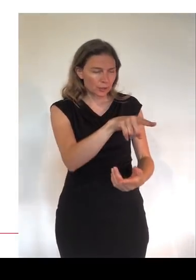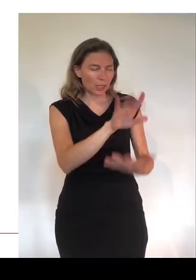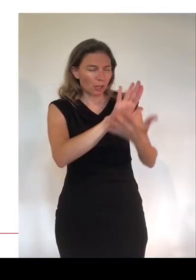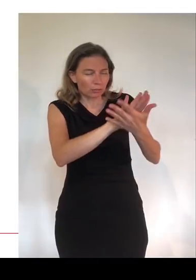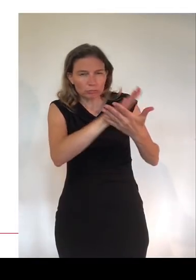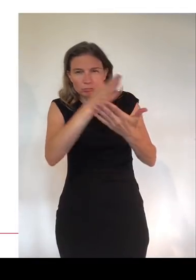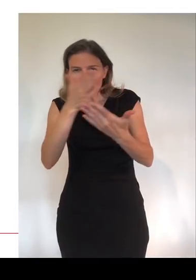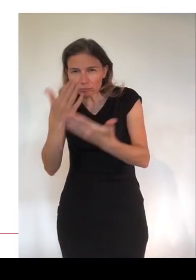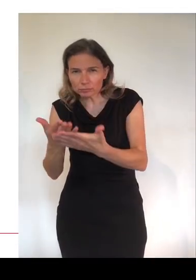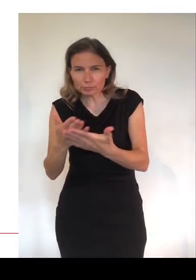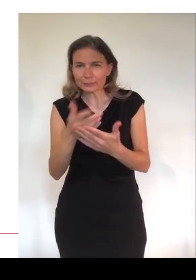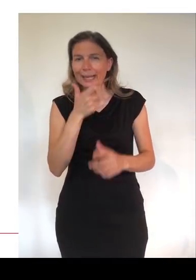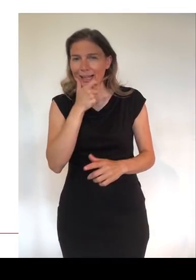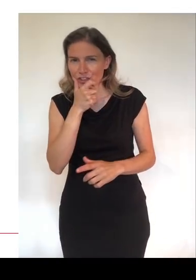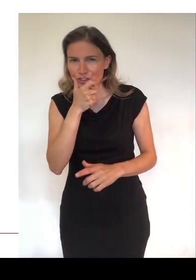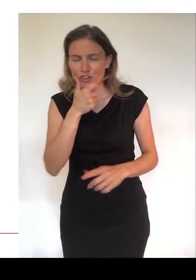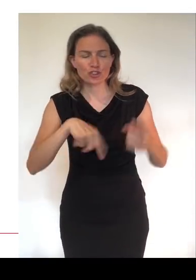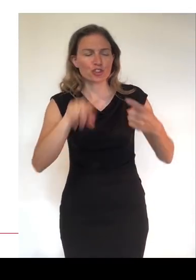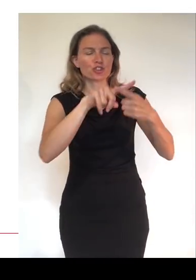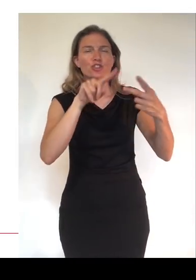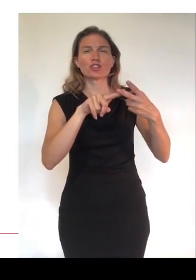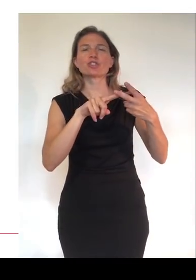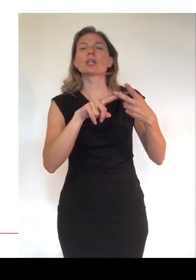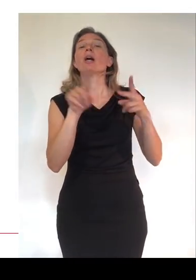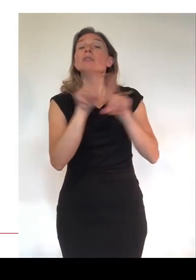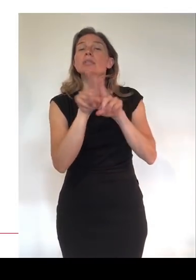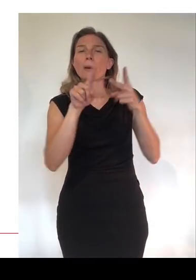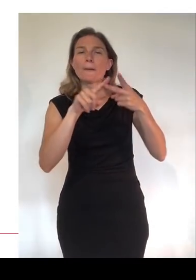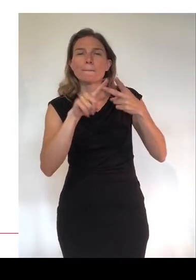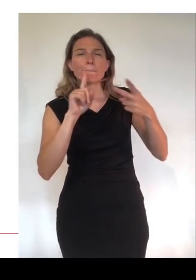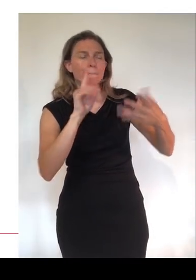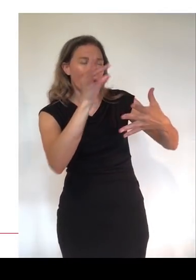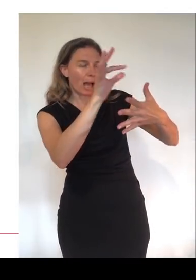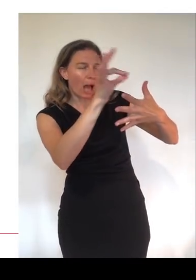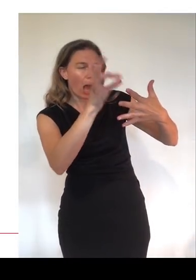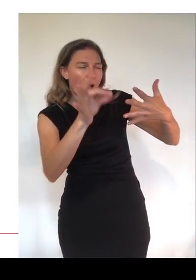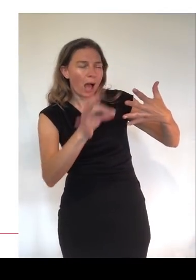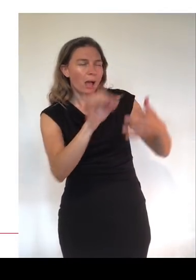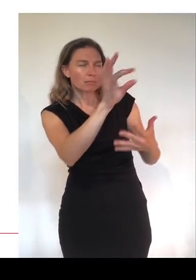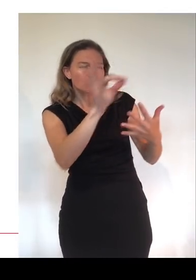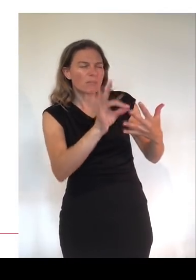of the relevant items and also changing the language specific items to be KSL